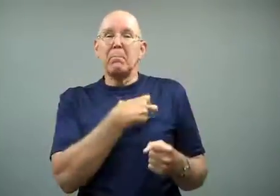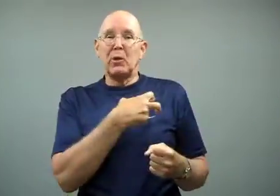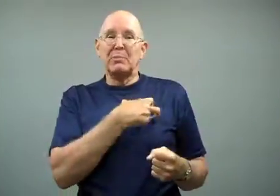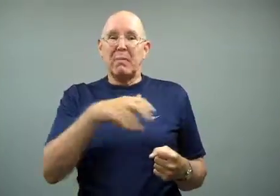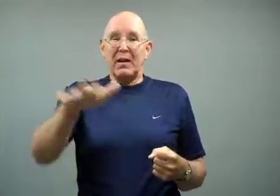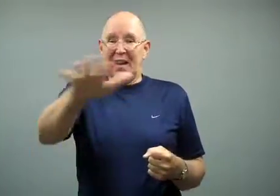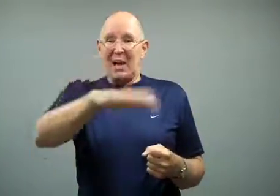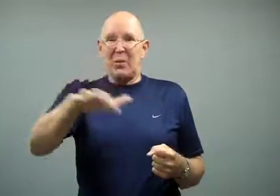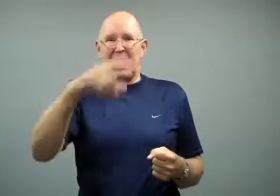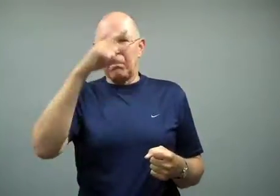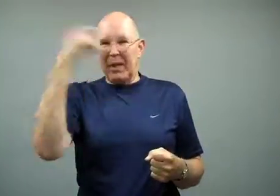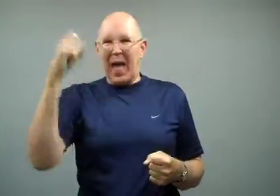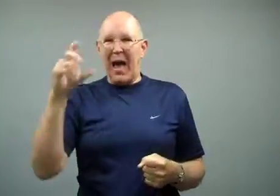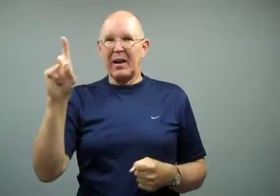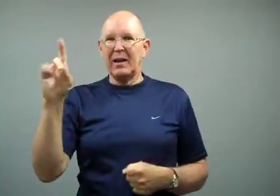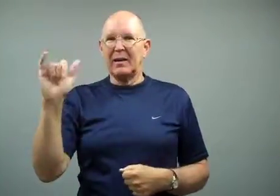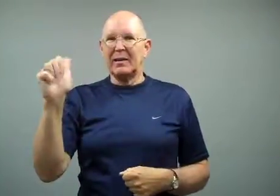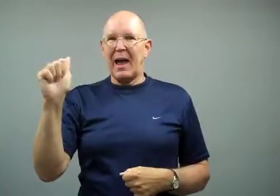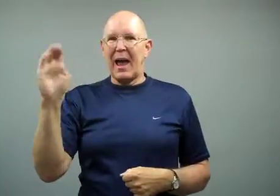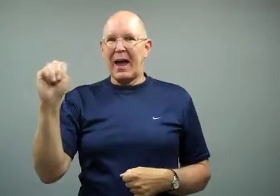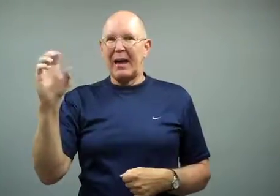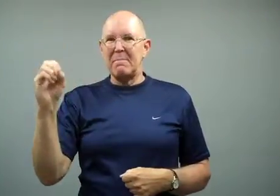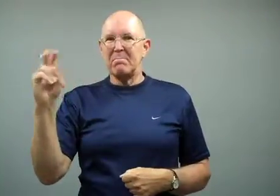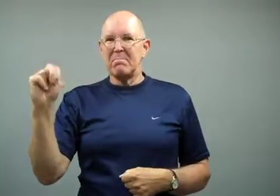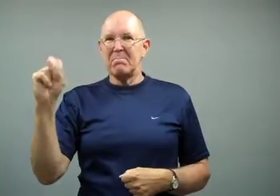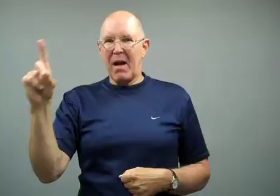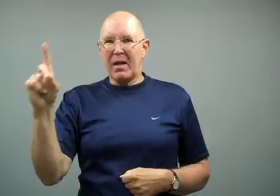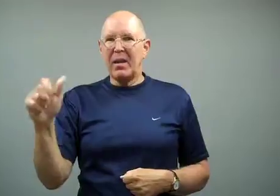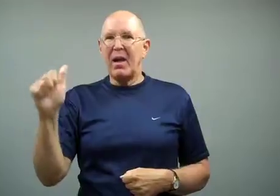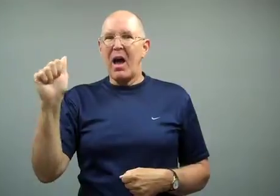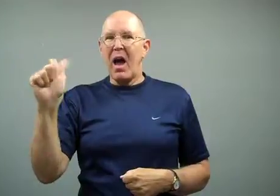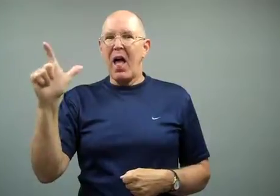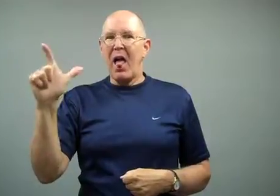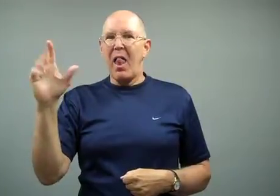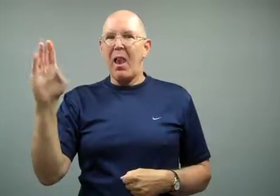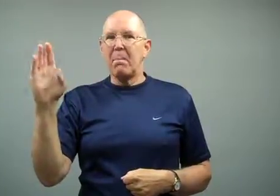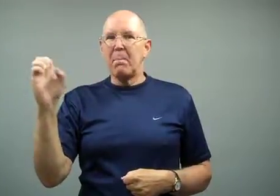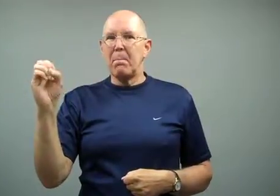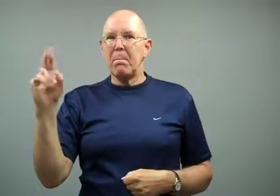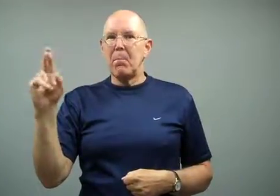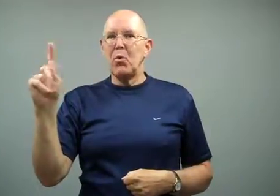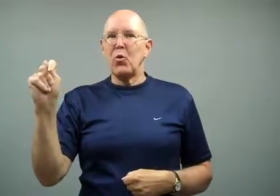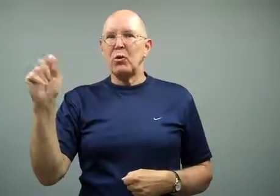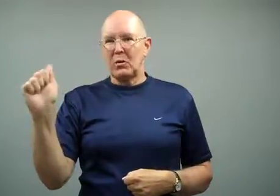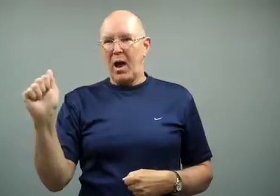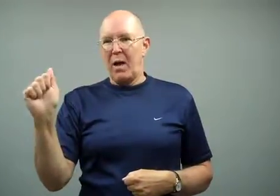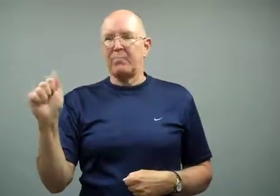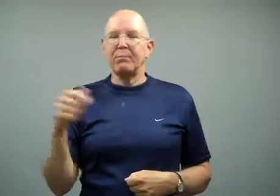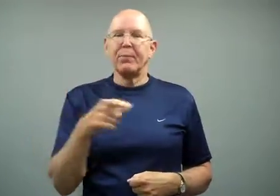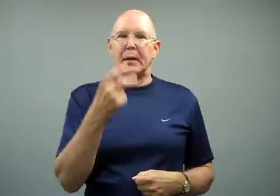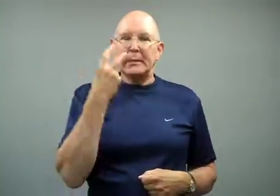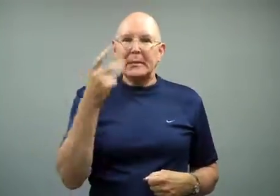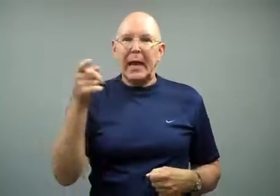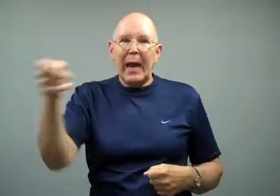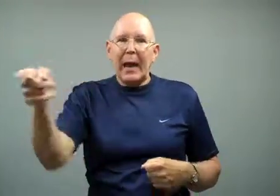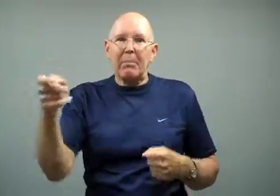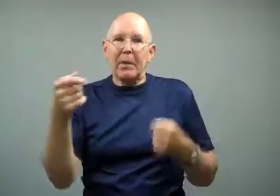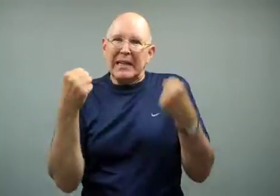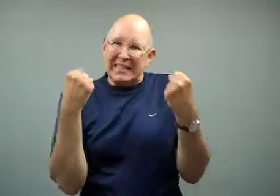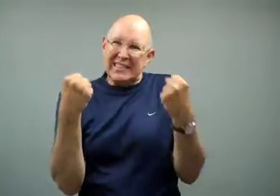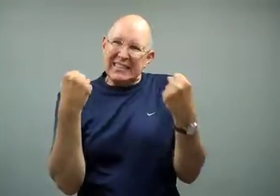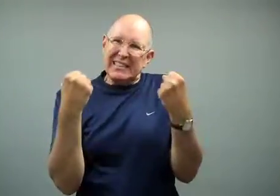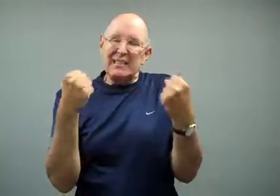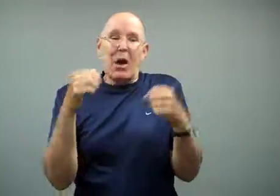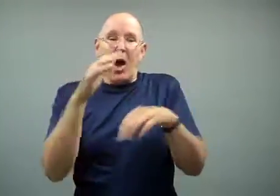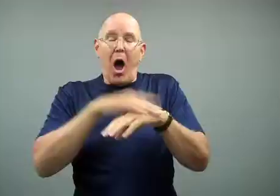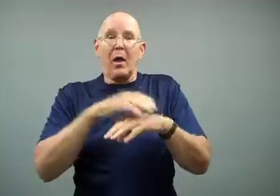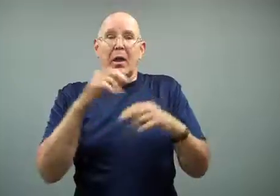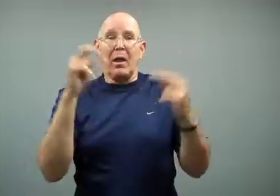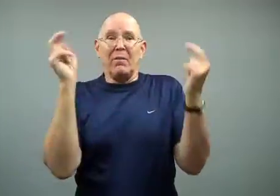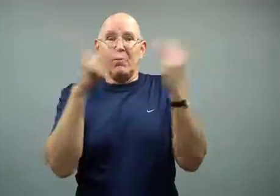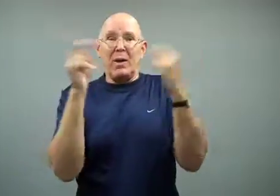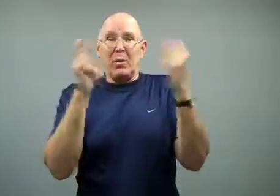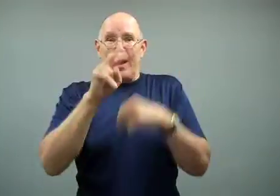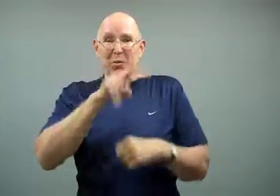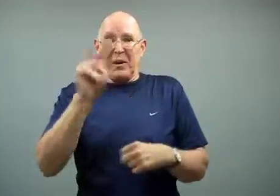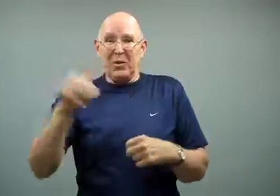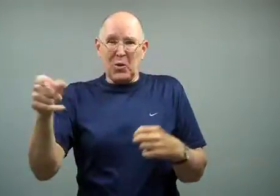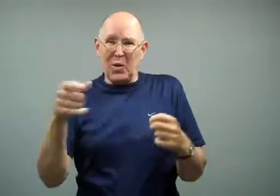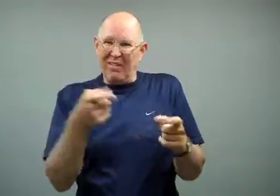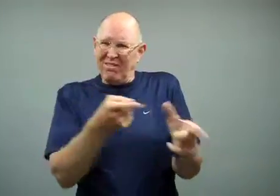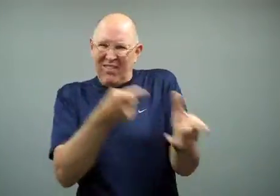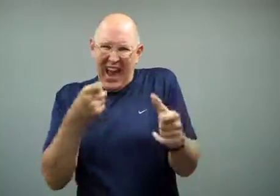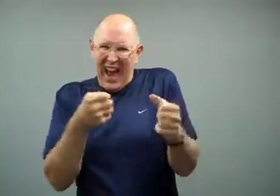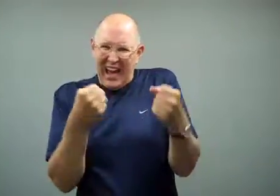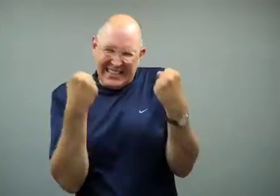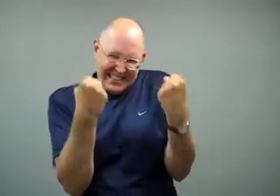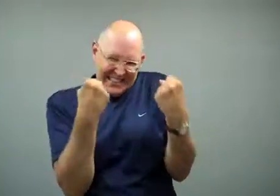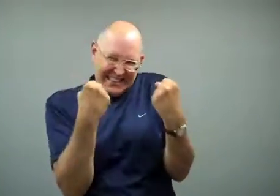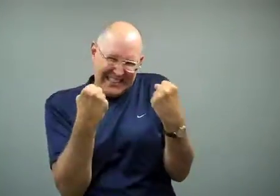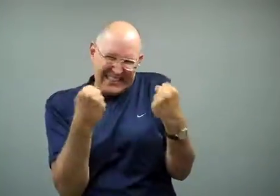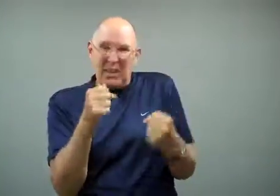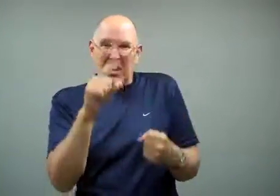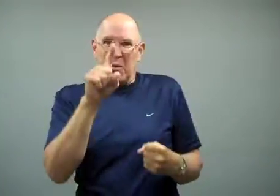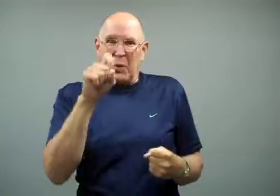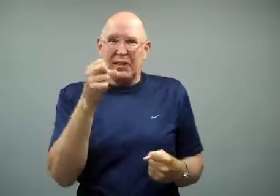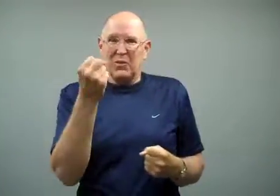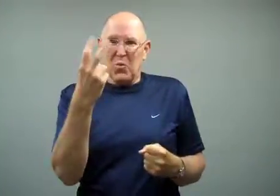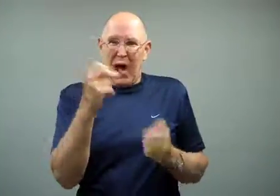Black Diamond, Alberta, police officers